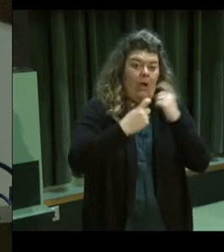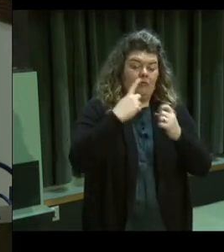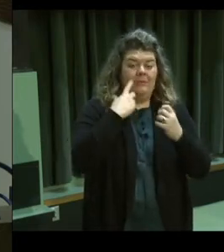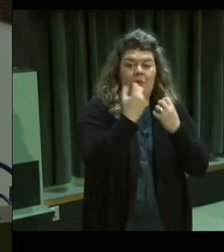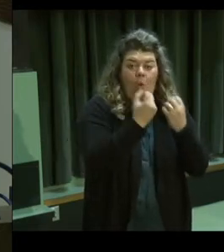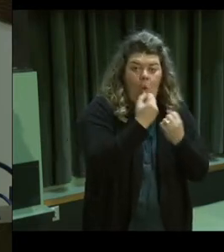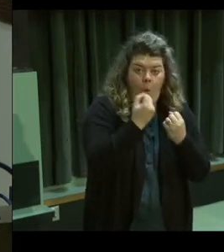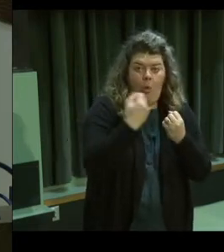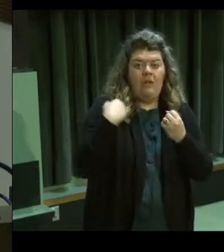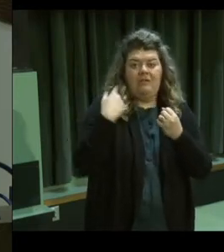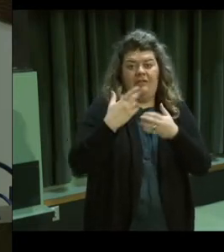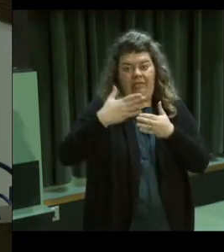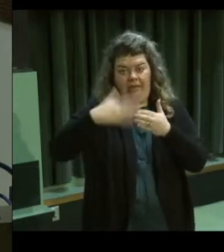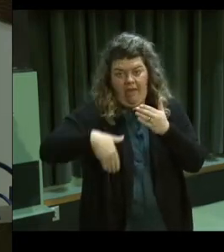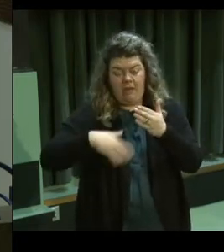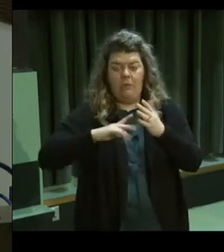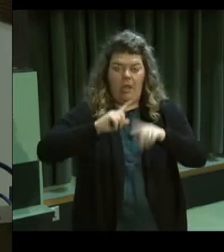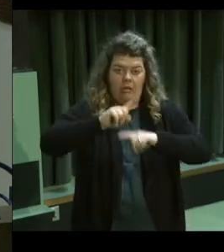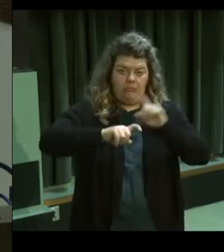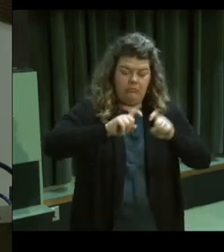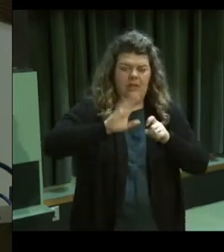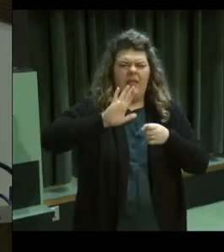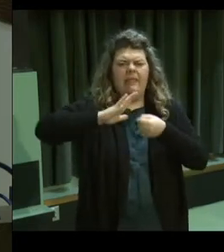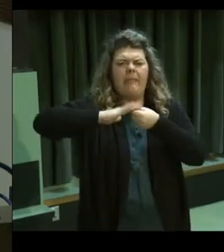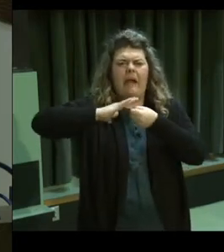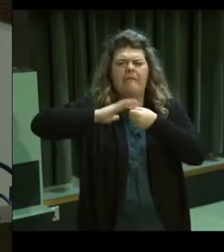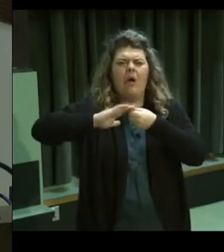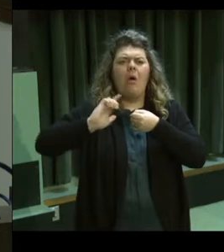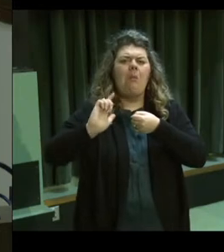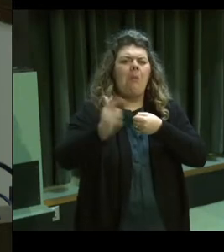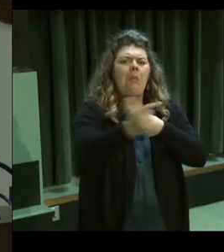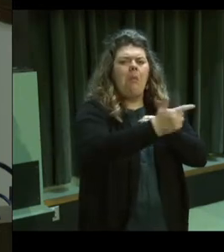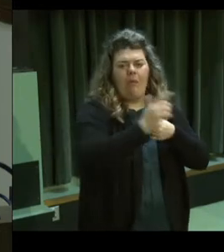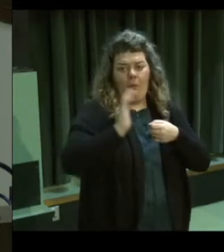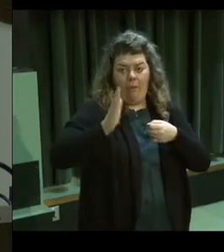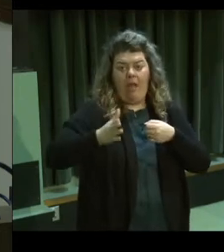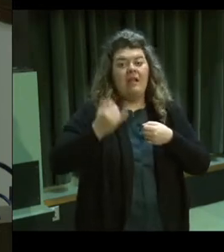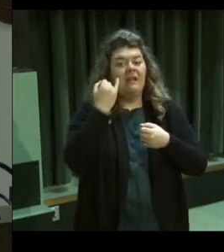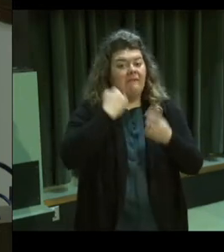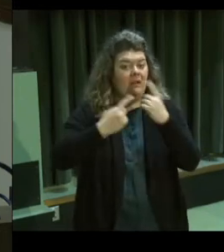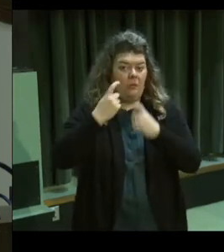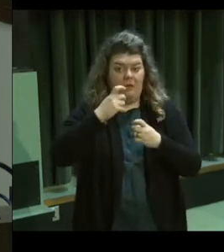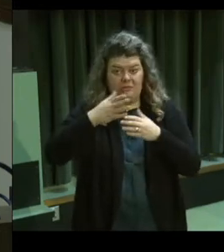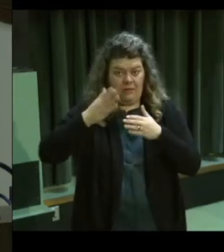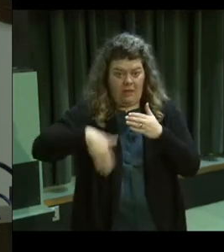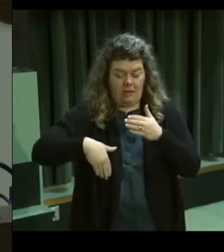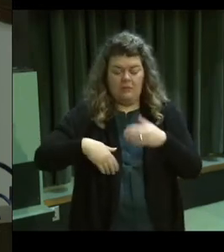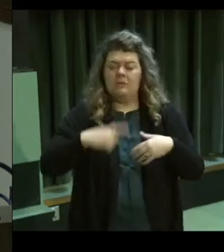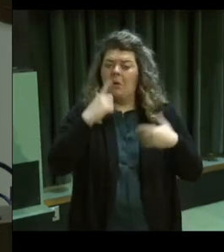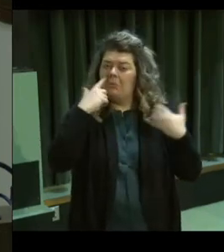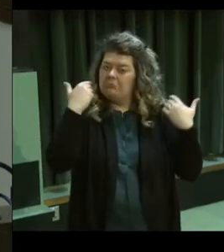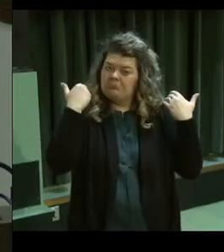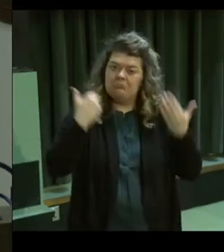myself and the other mic floor are going to go around with a mic. If anyone has questions at